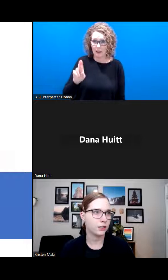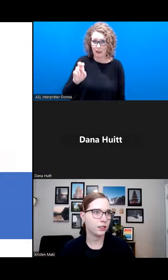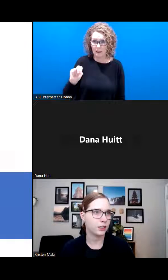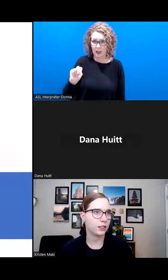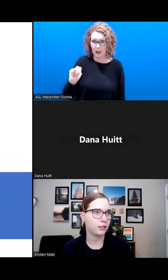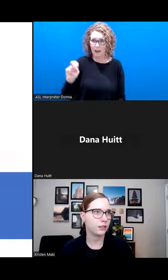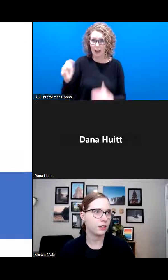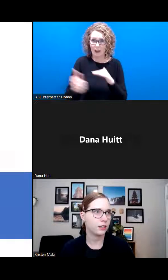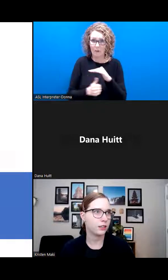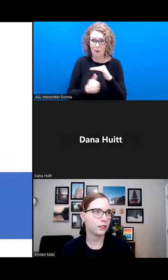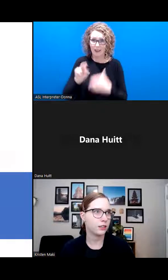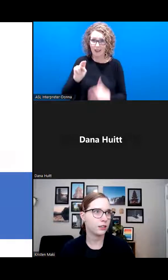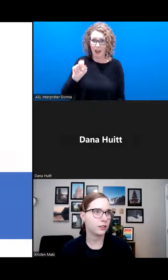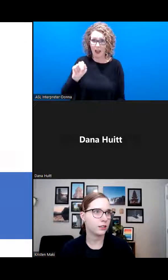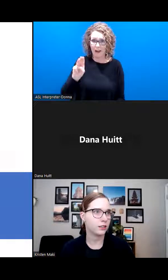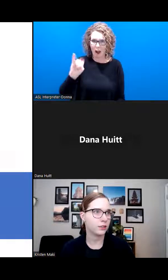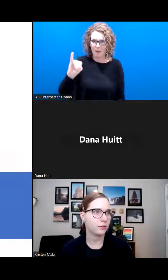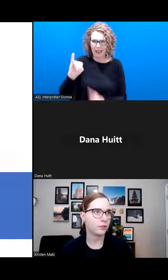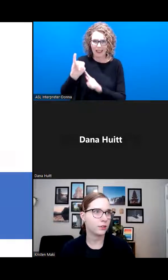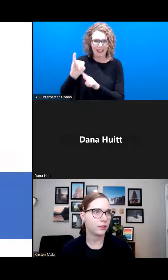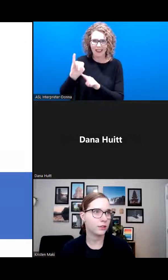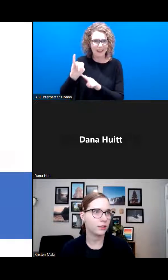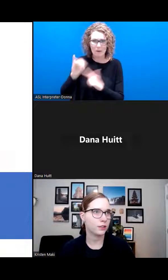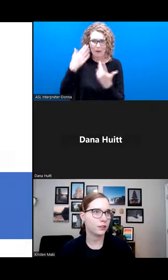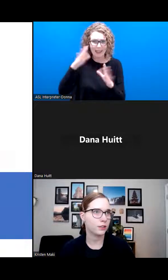to see that. It looks like 50% of folks